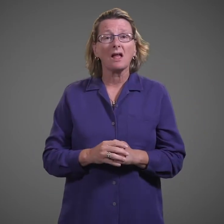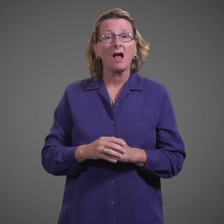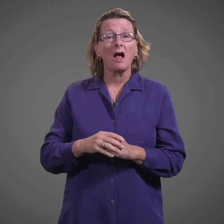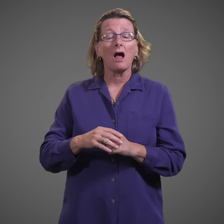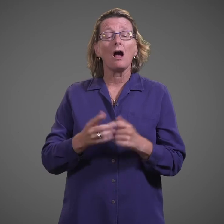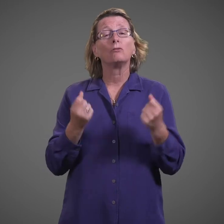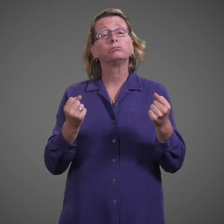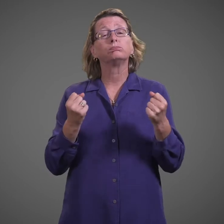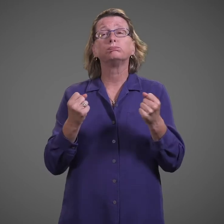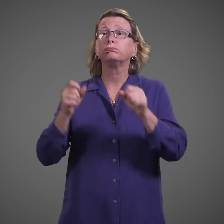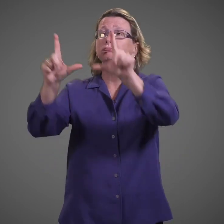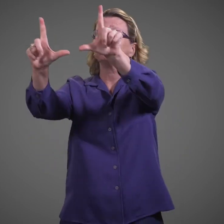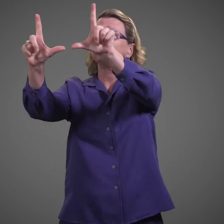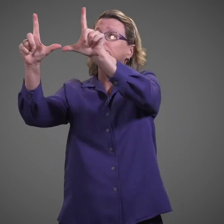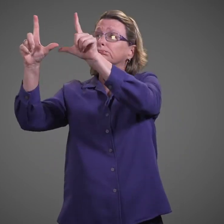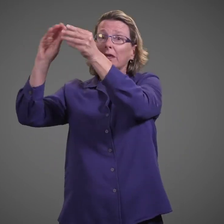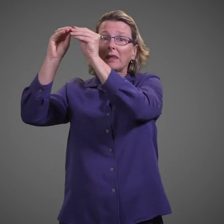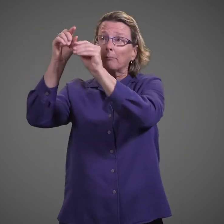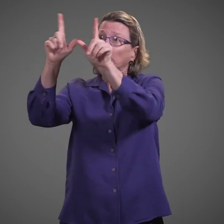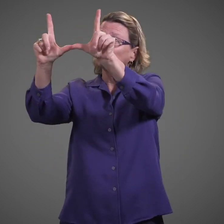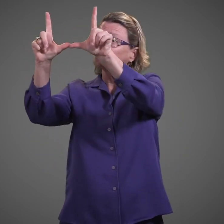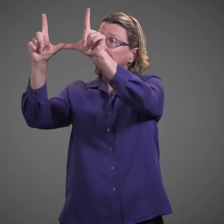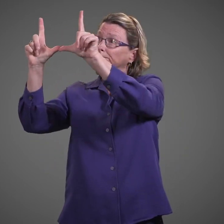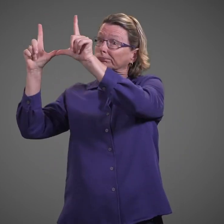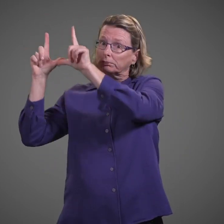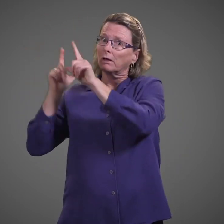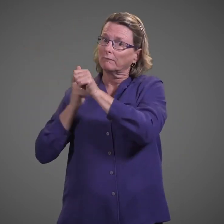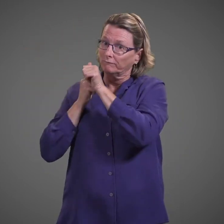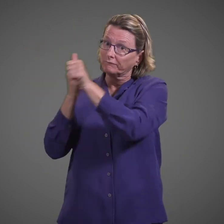Obey the posted speed limits, don't speed.